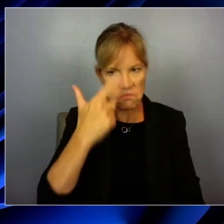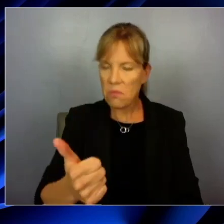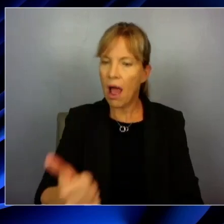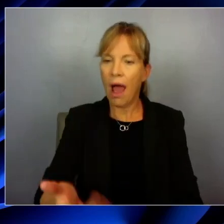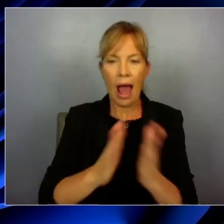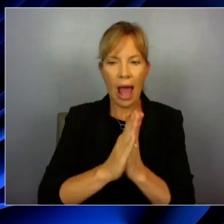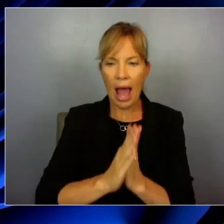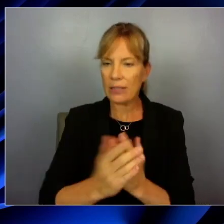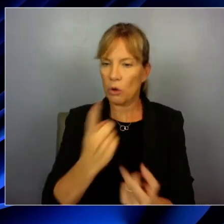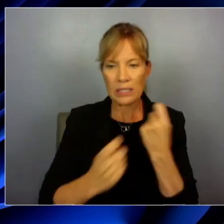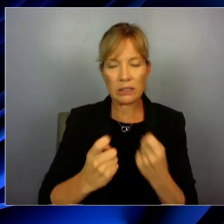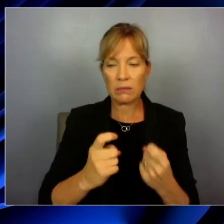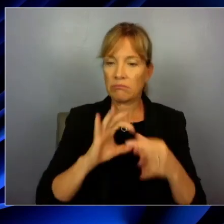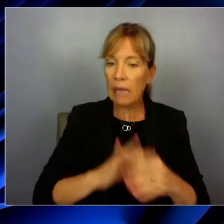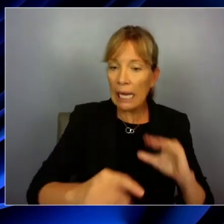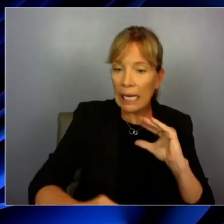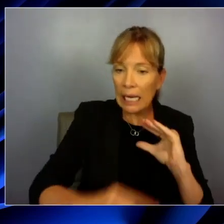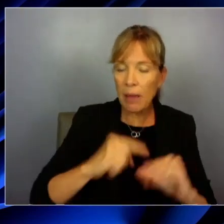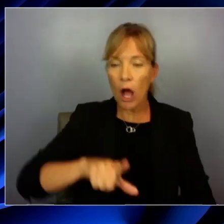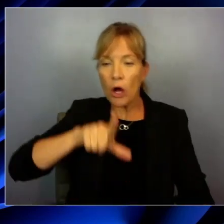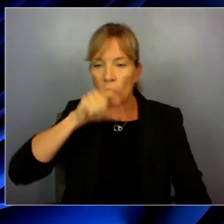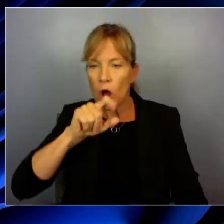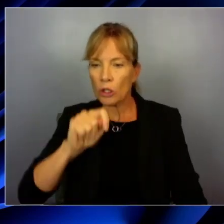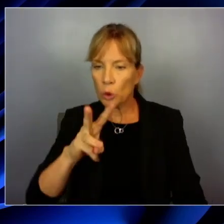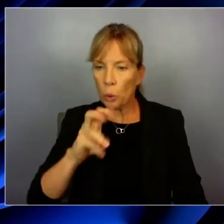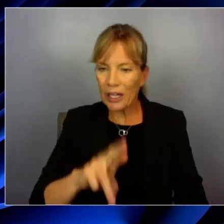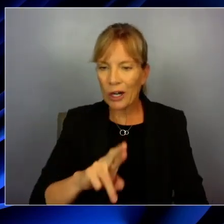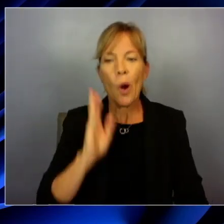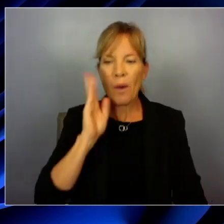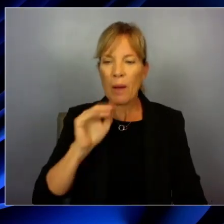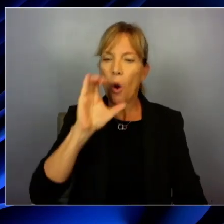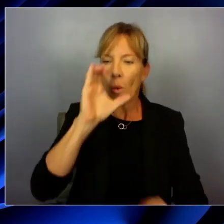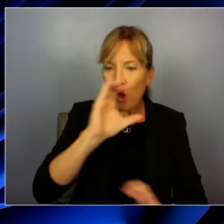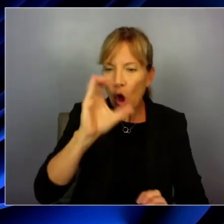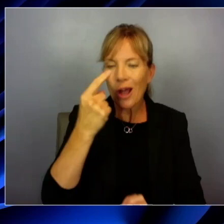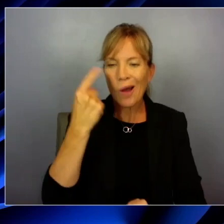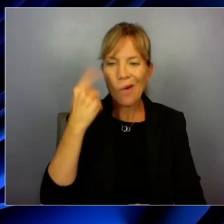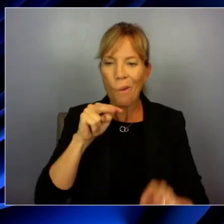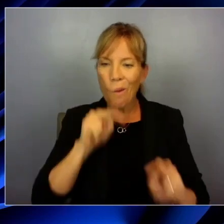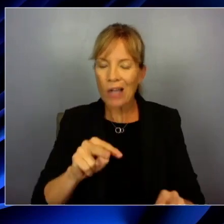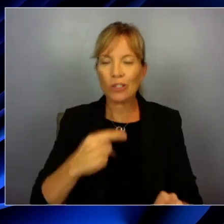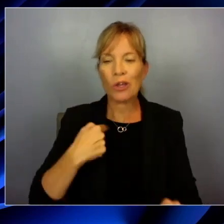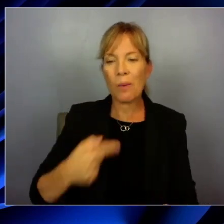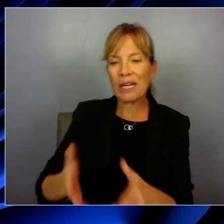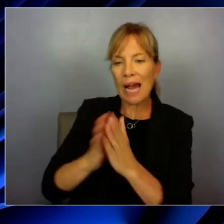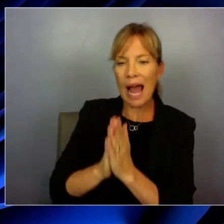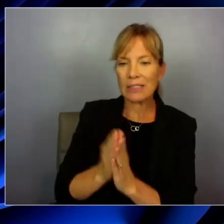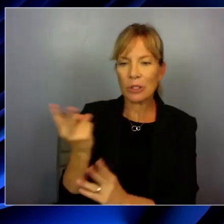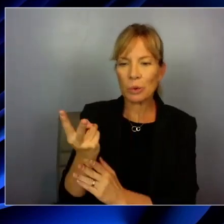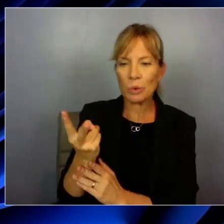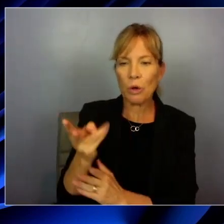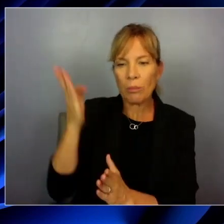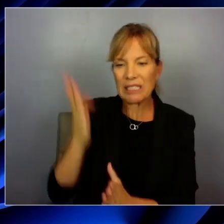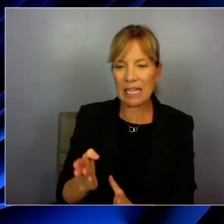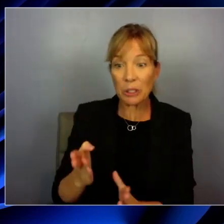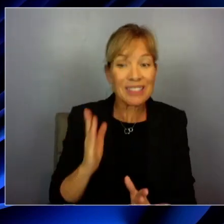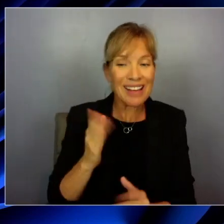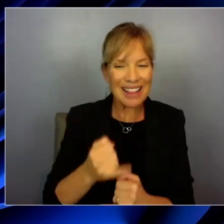Twitter and we'll be looking out for those who we can ask the presenter some questions at the end. So let me go ahead and let's